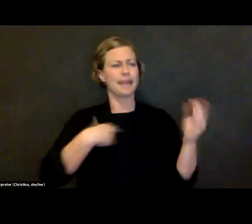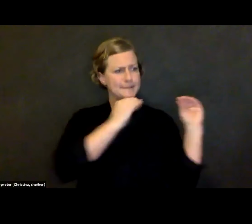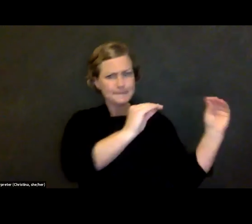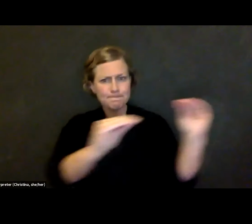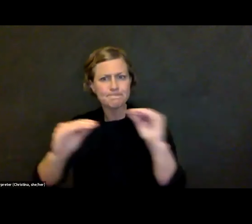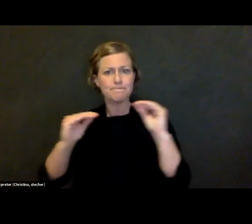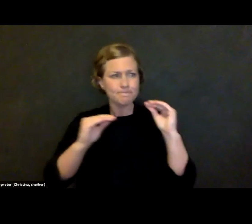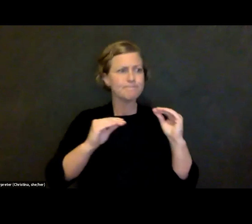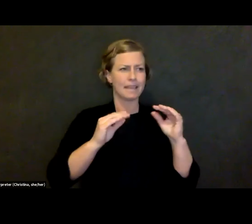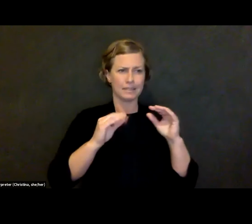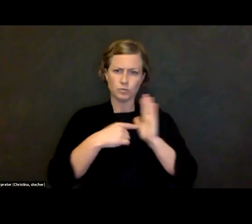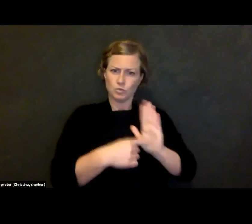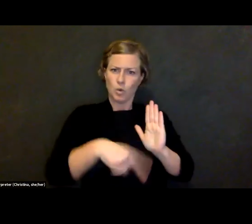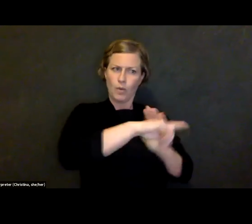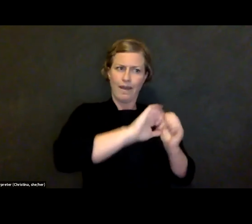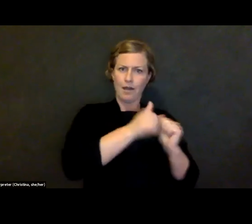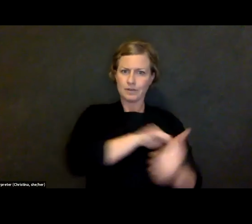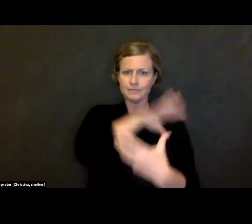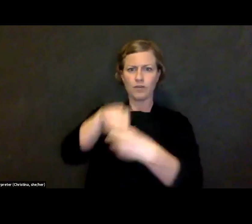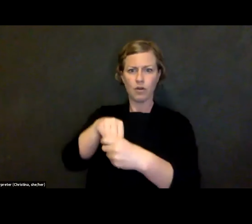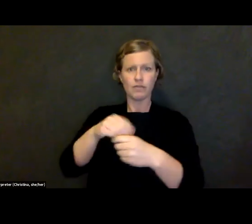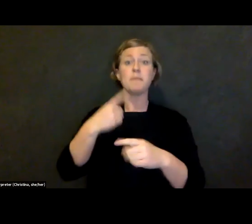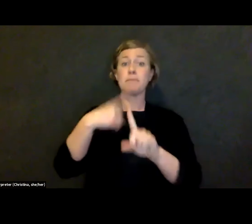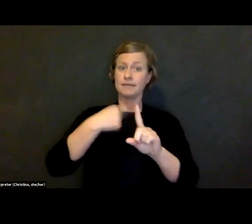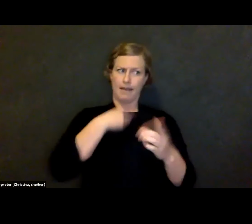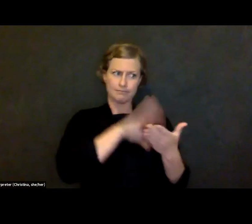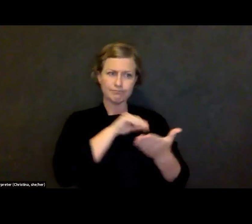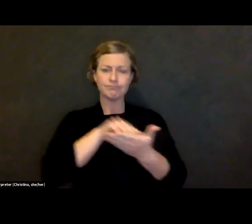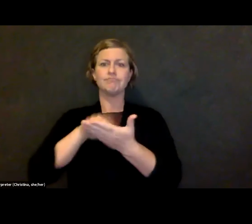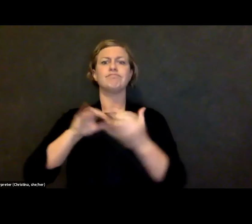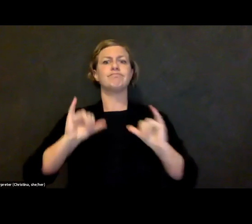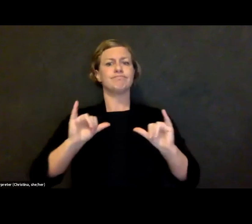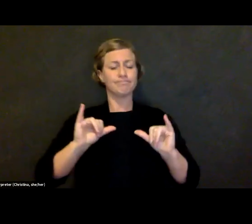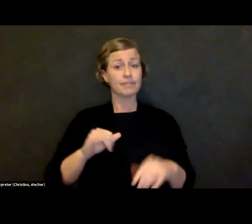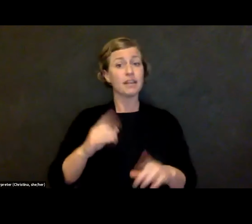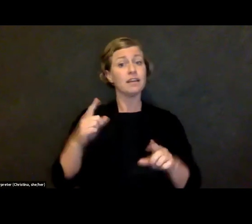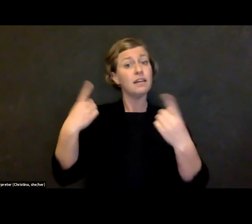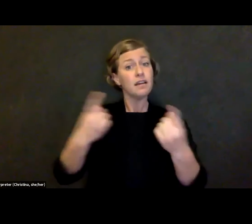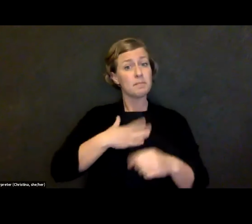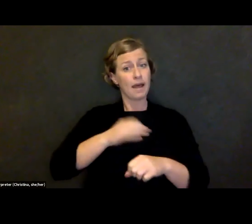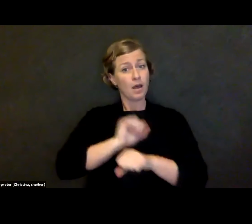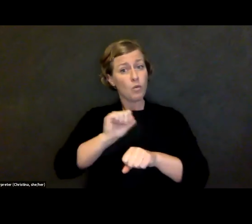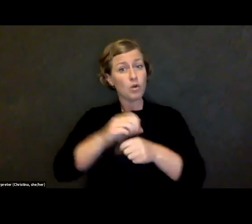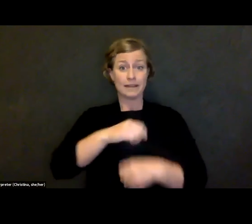to make a difference and witnessing their growth as advocates and as students and the learning